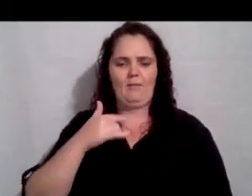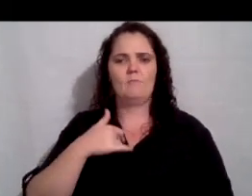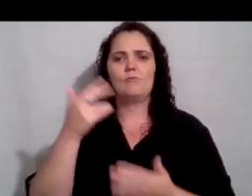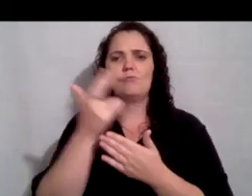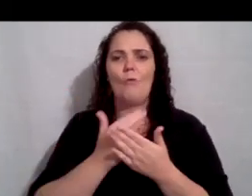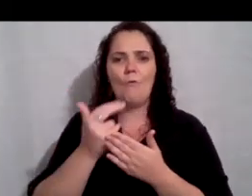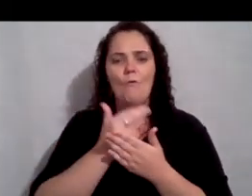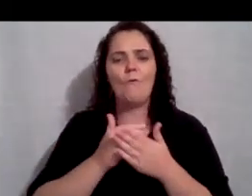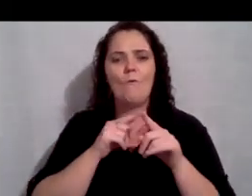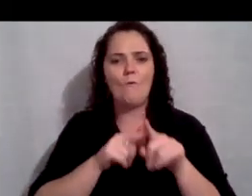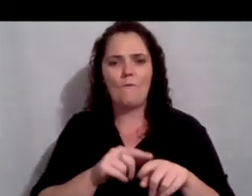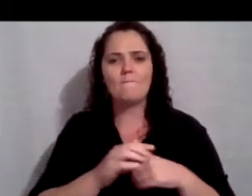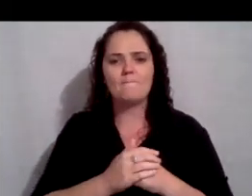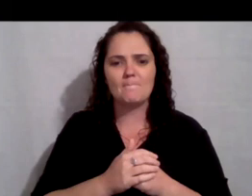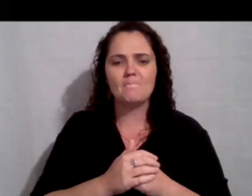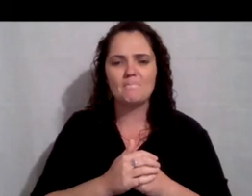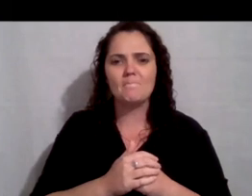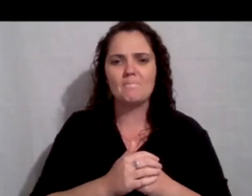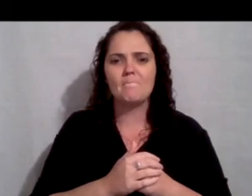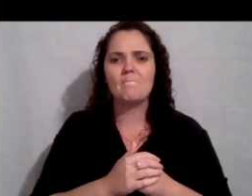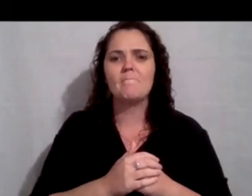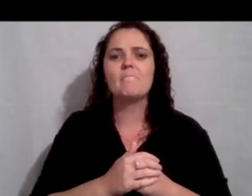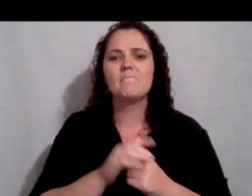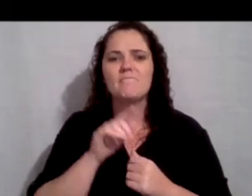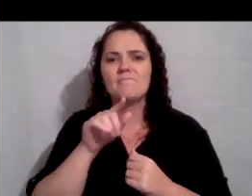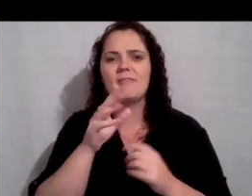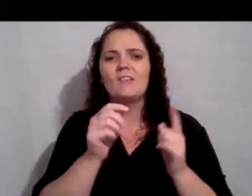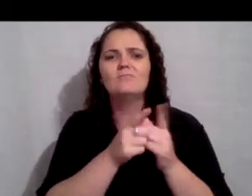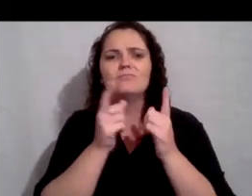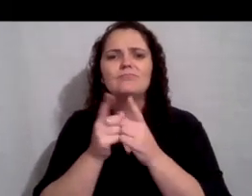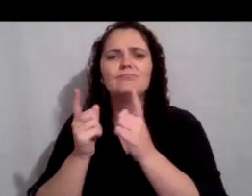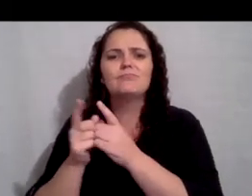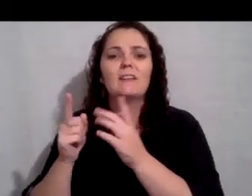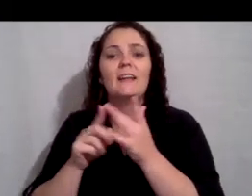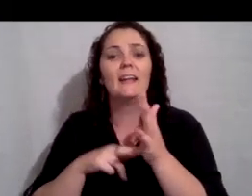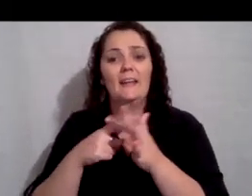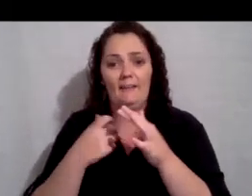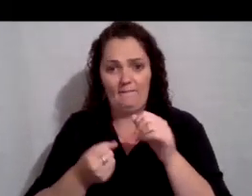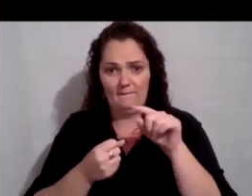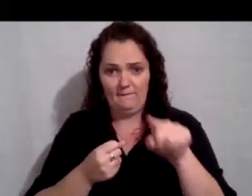It also carries – even though this is an ink drawing – it carries a lot of the hallmarks of a type of drawing that we're going to be doing tonight